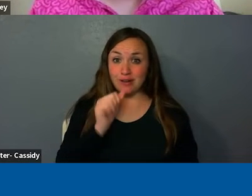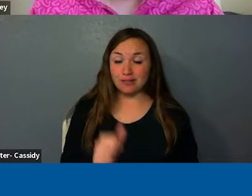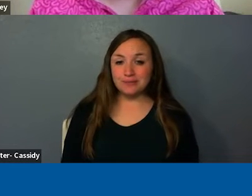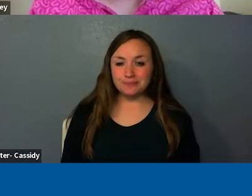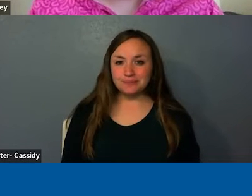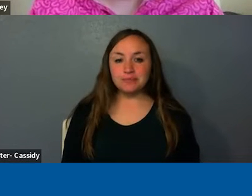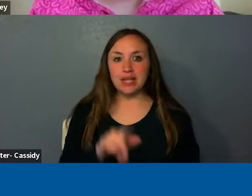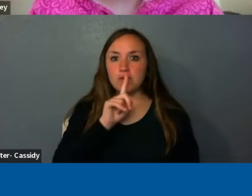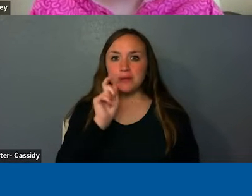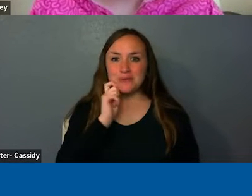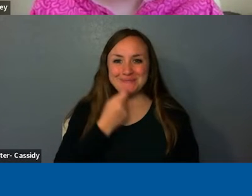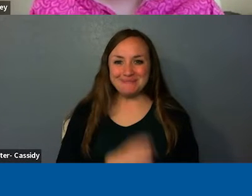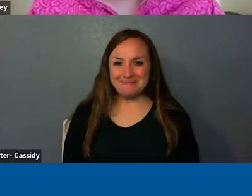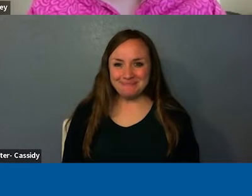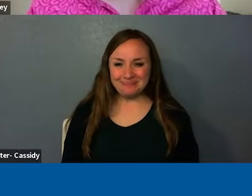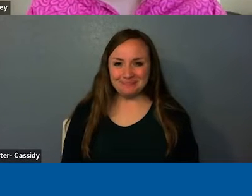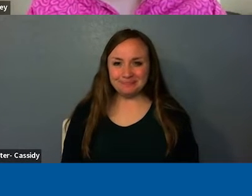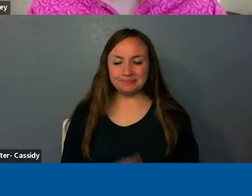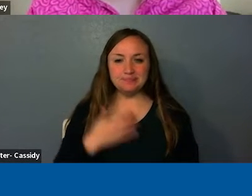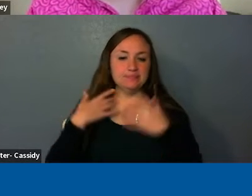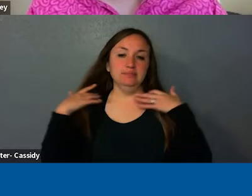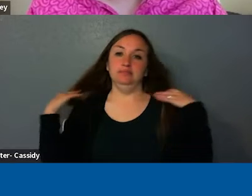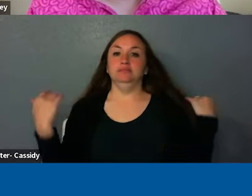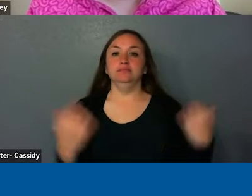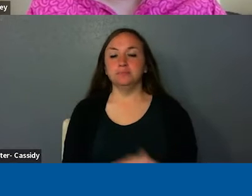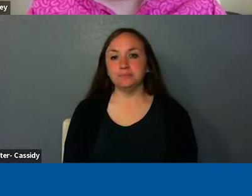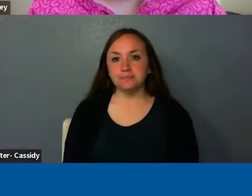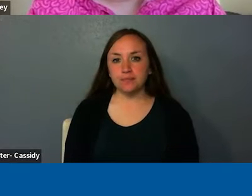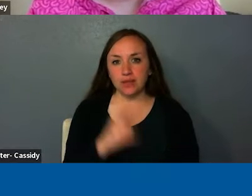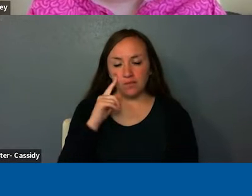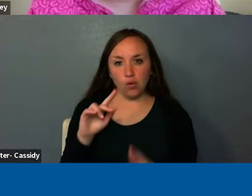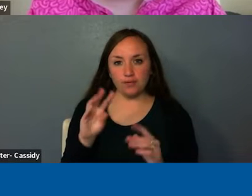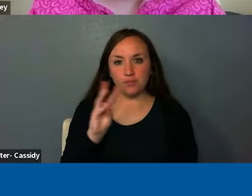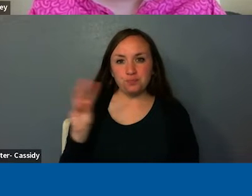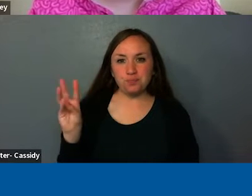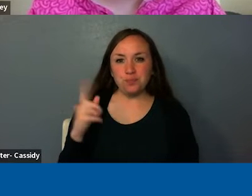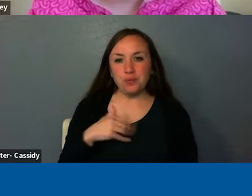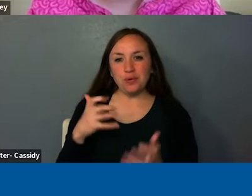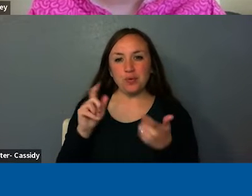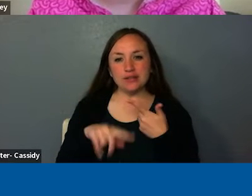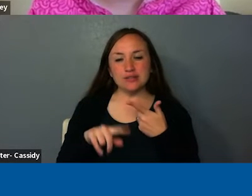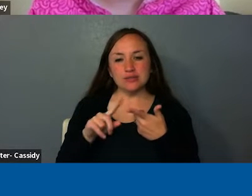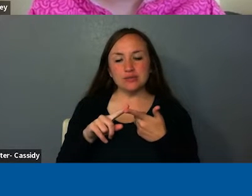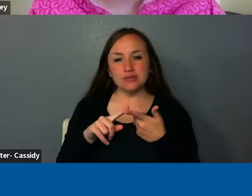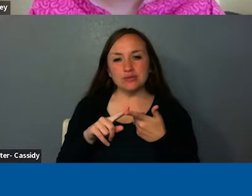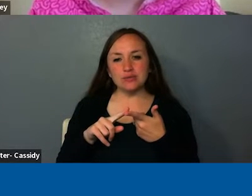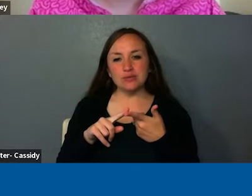And that's pretty cool. So, you know, for the web, we're gonna wanna take advantage of the semantic HTML hook